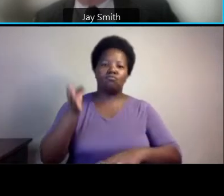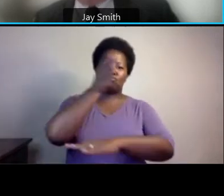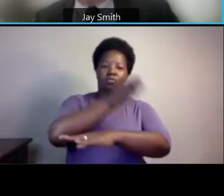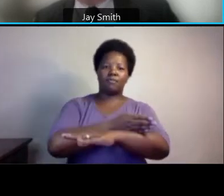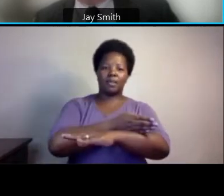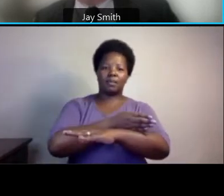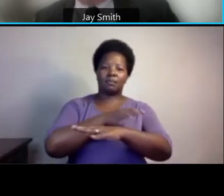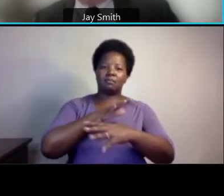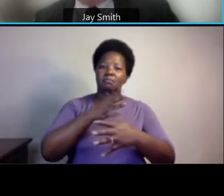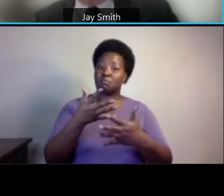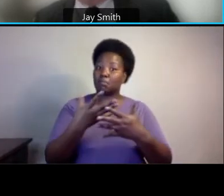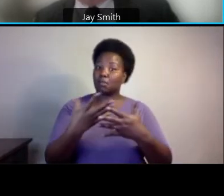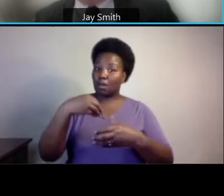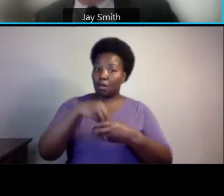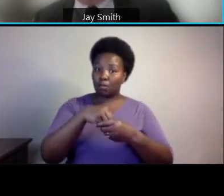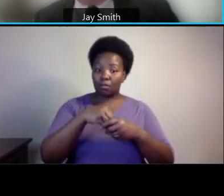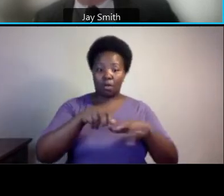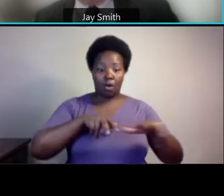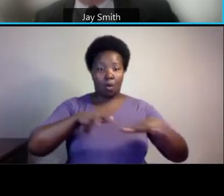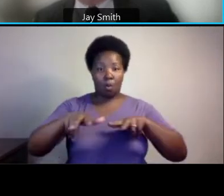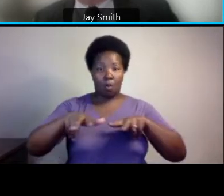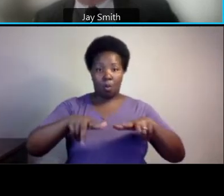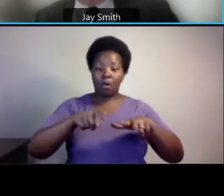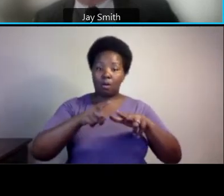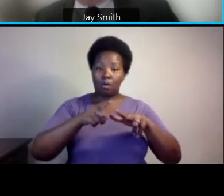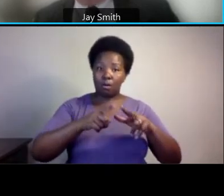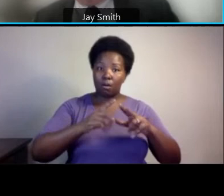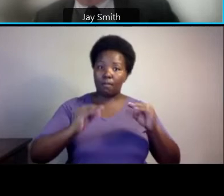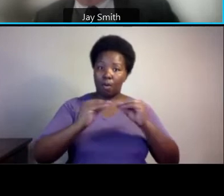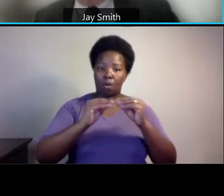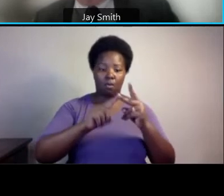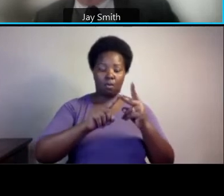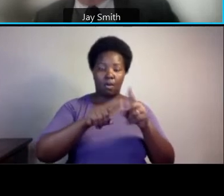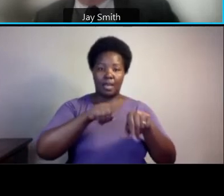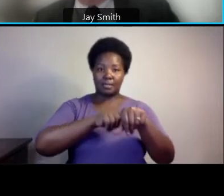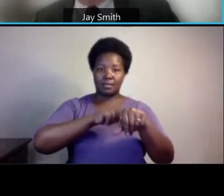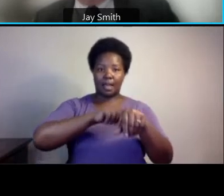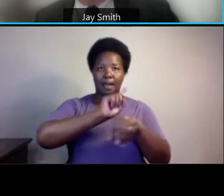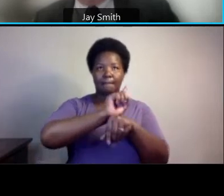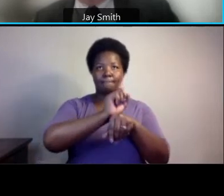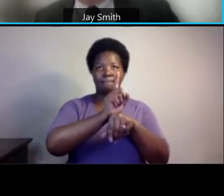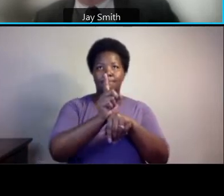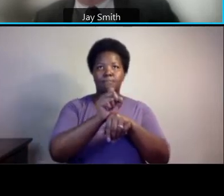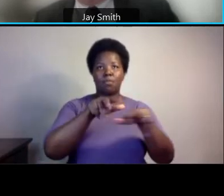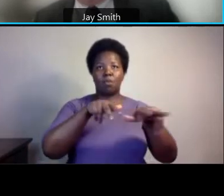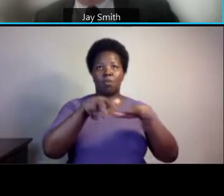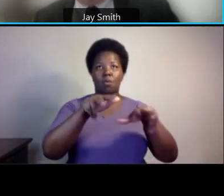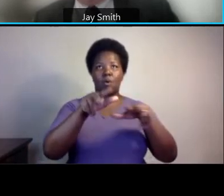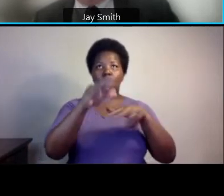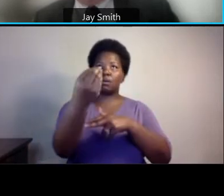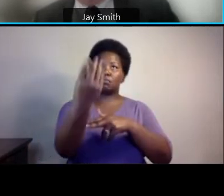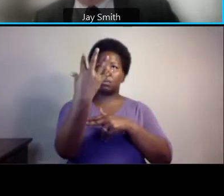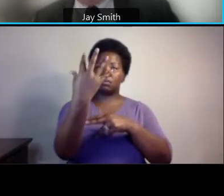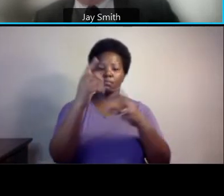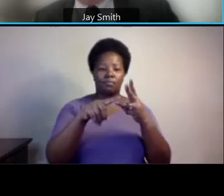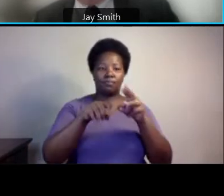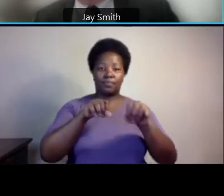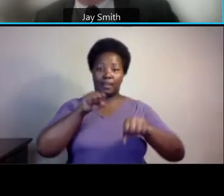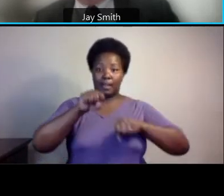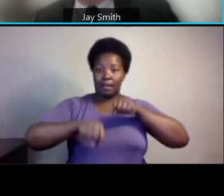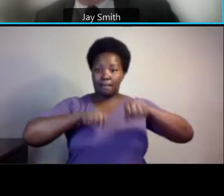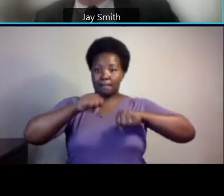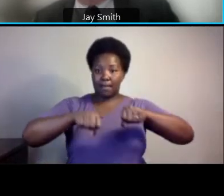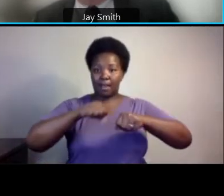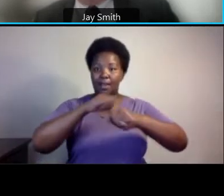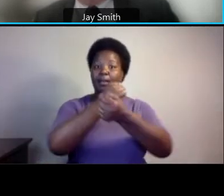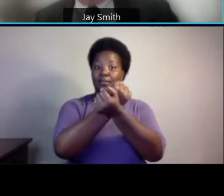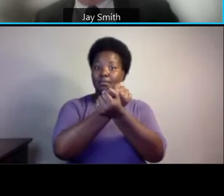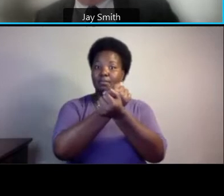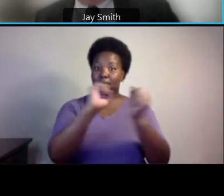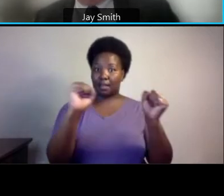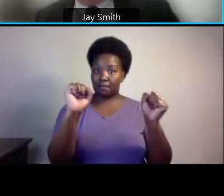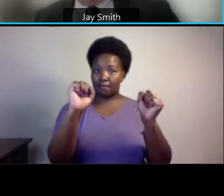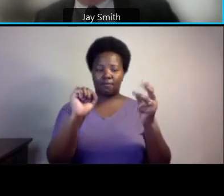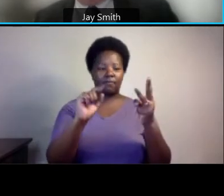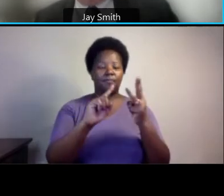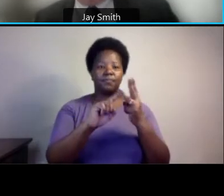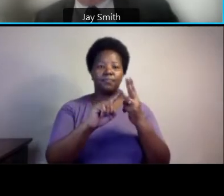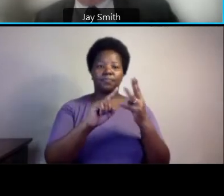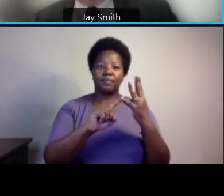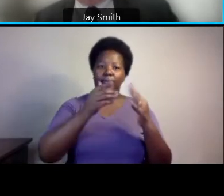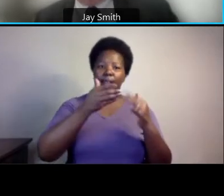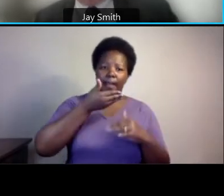crosswalks signal timing protected bike lanes better connectivity from beckington community to